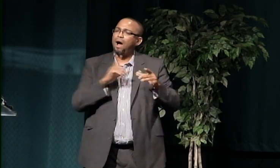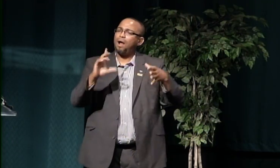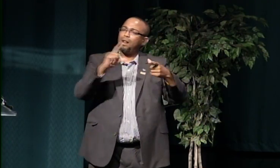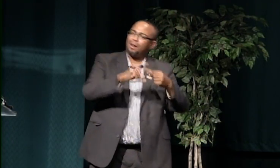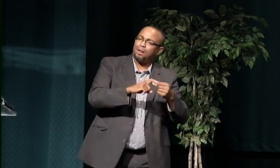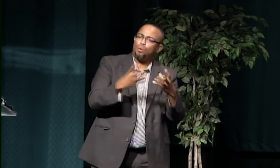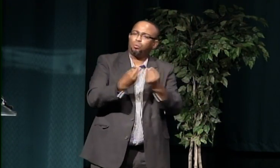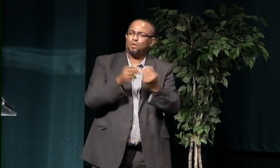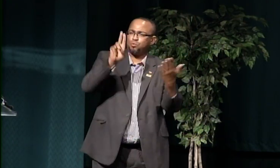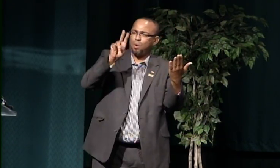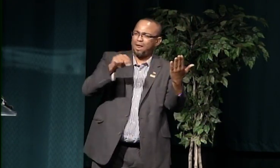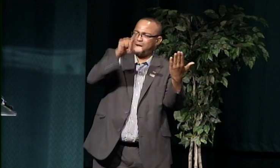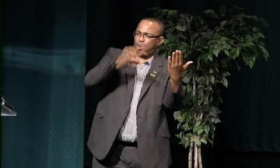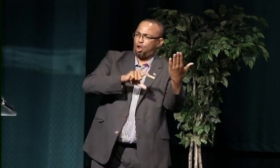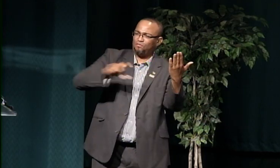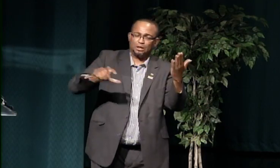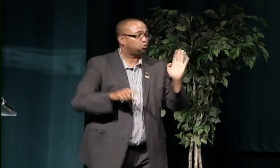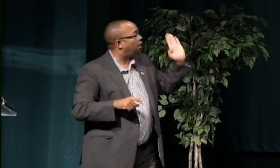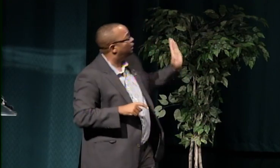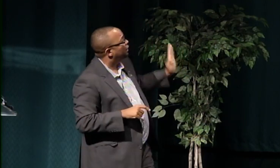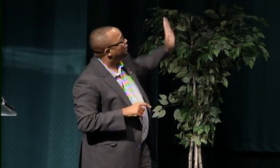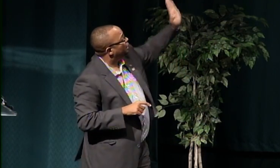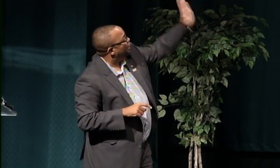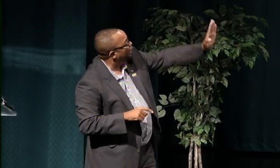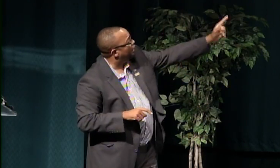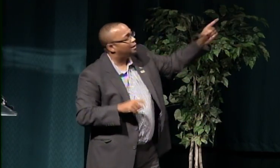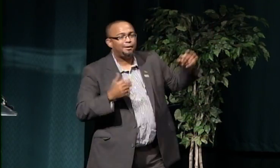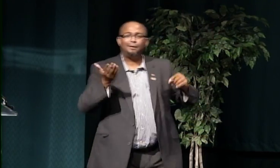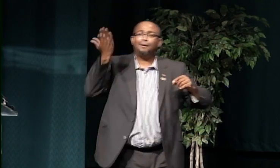And here I share some other international positions in sign language and deaf education.